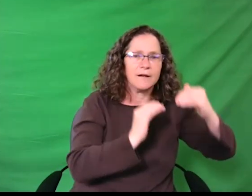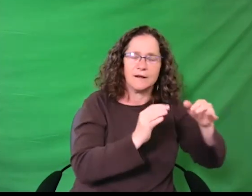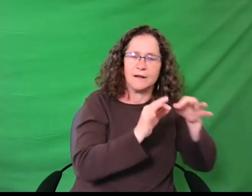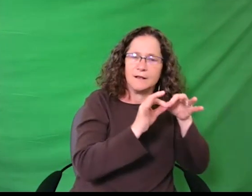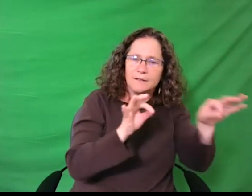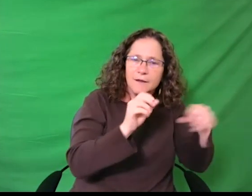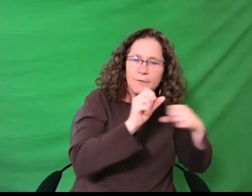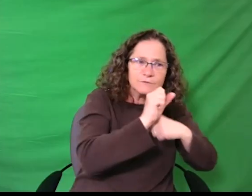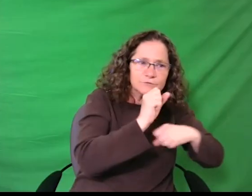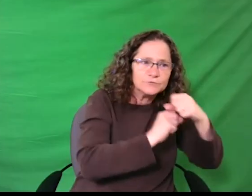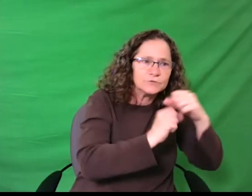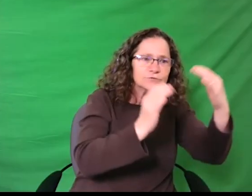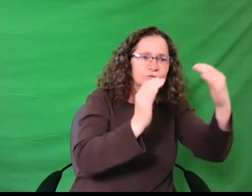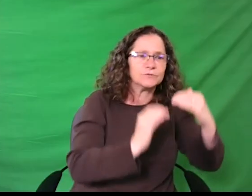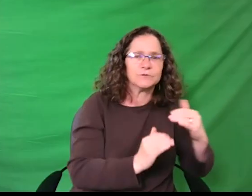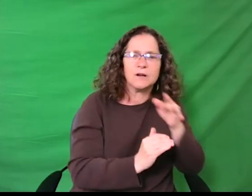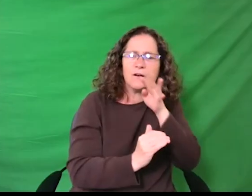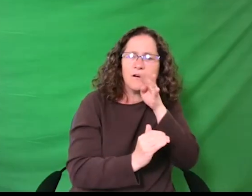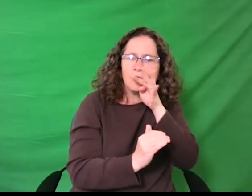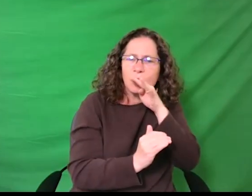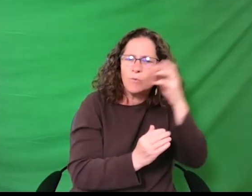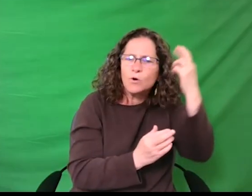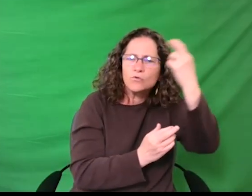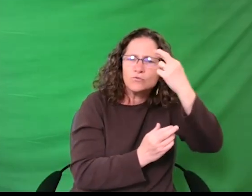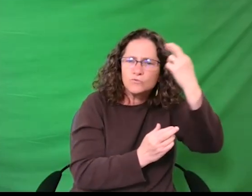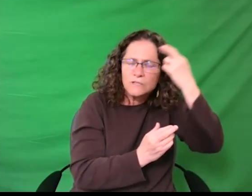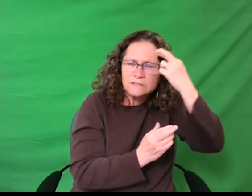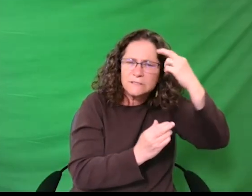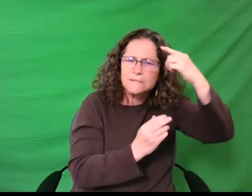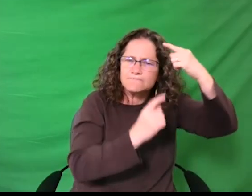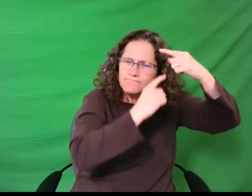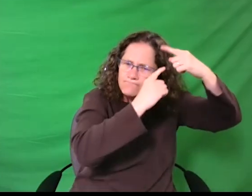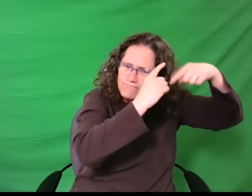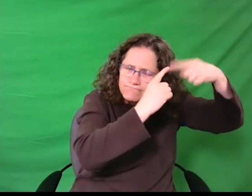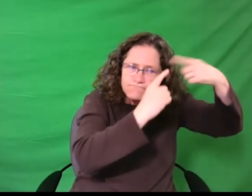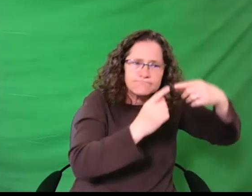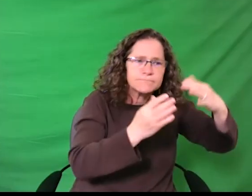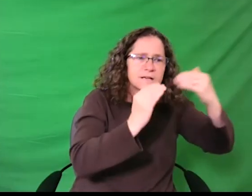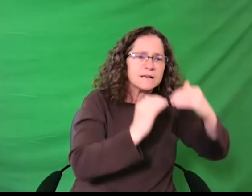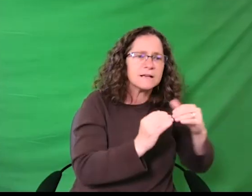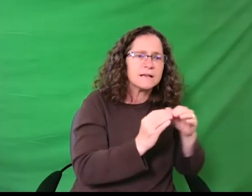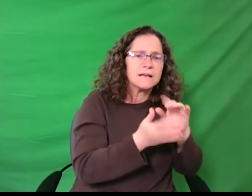verbal reasoning skills, and literacy knowledge. Word recognition skills include things